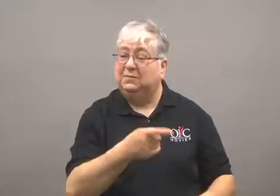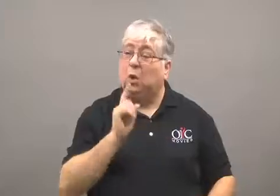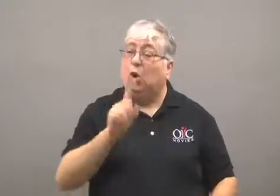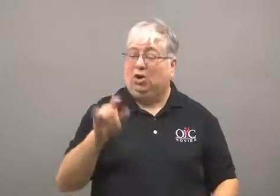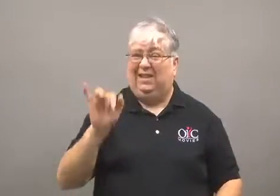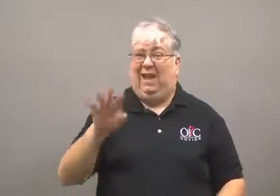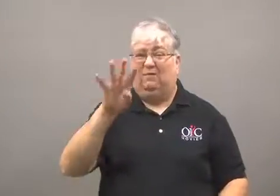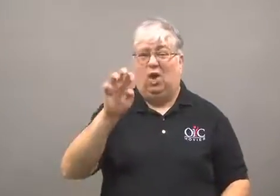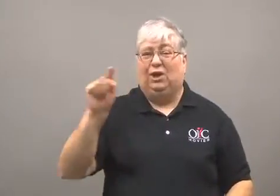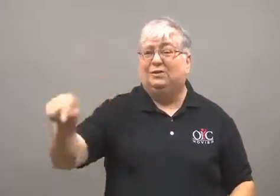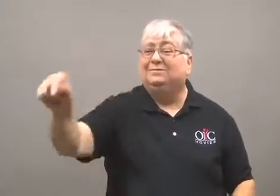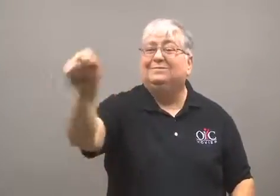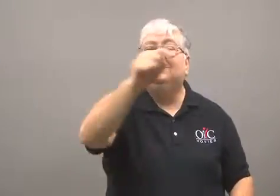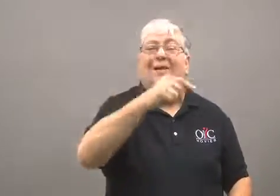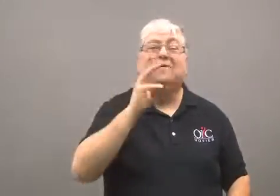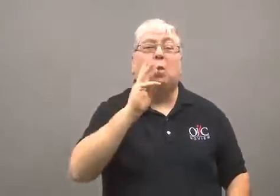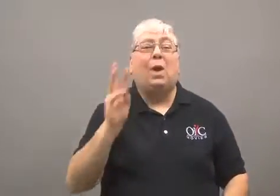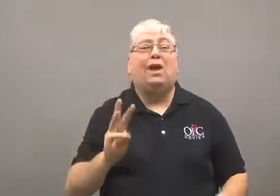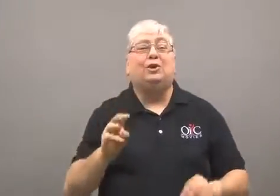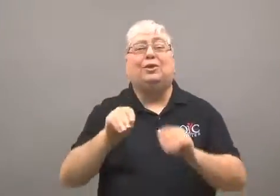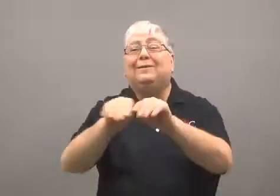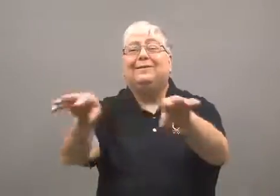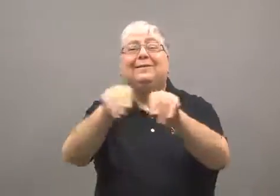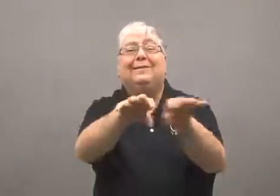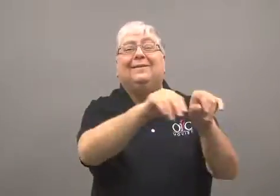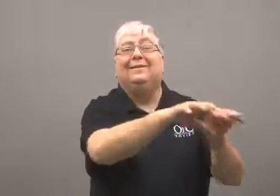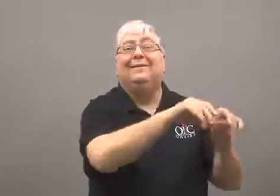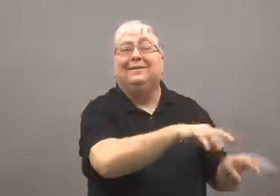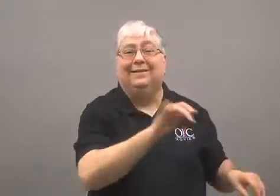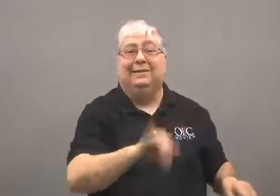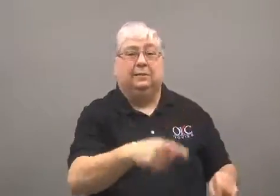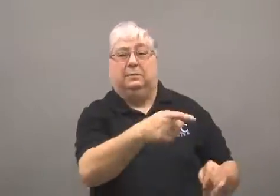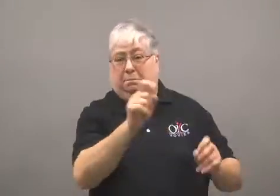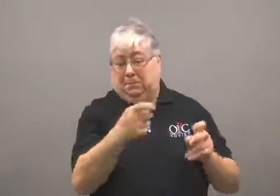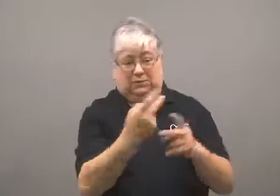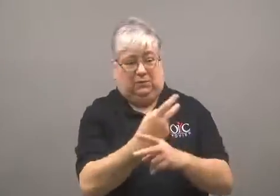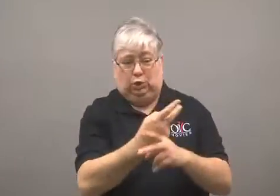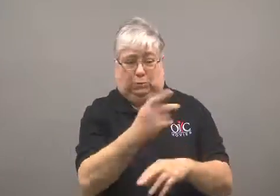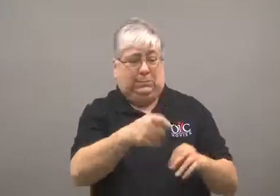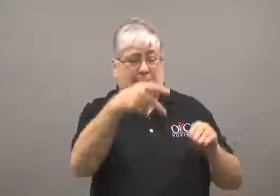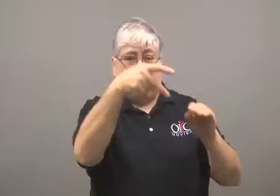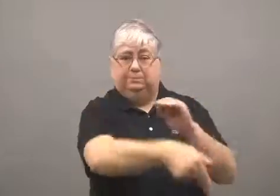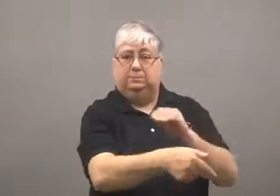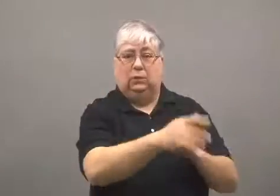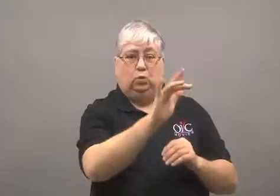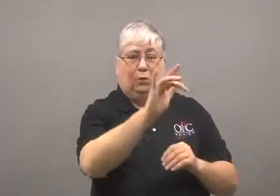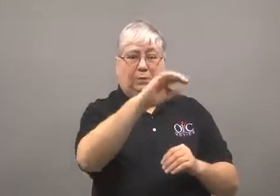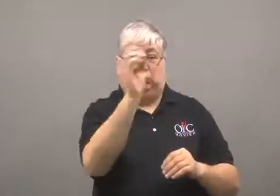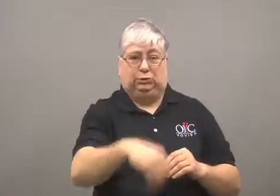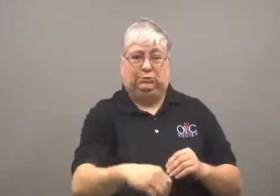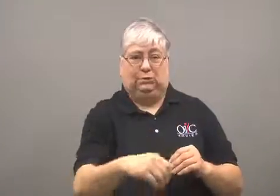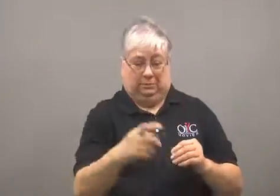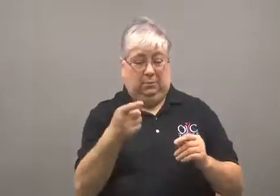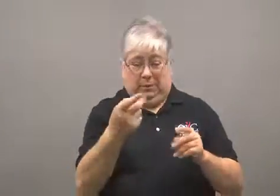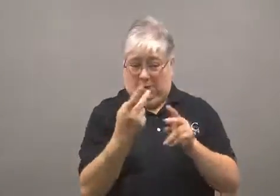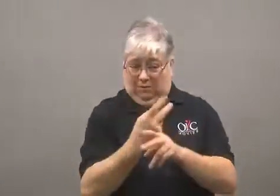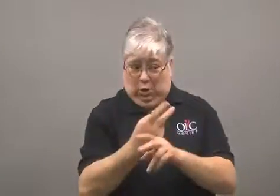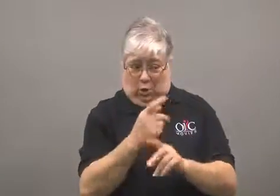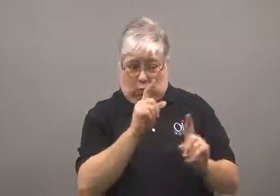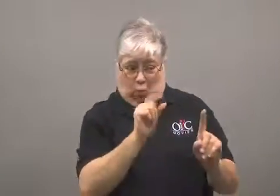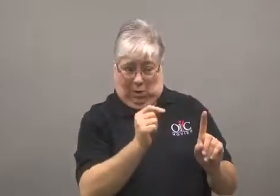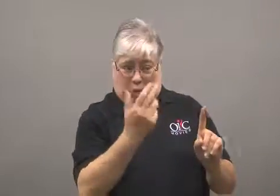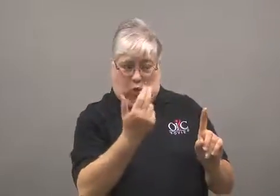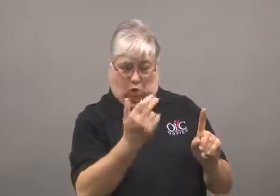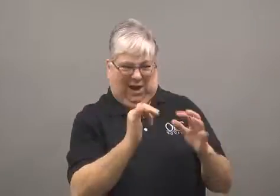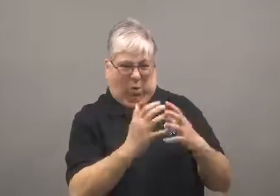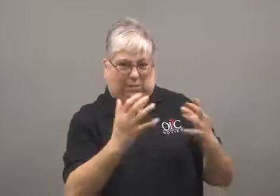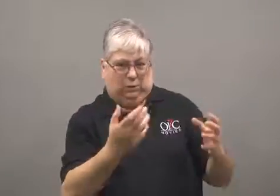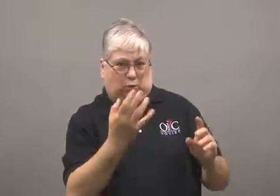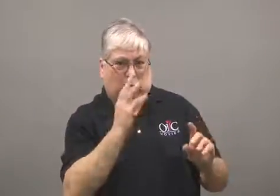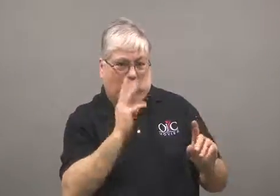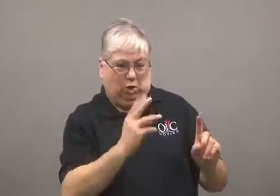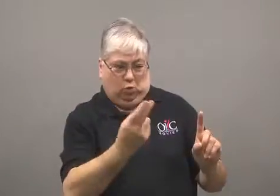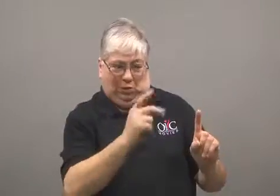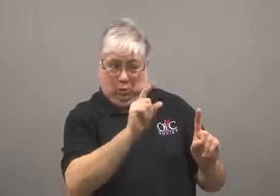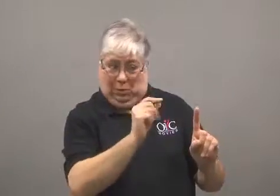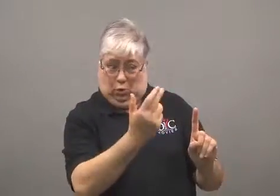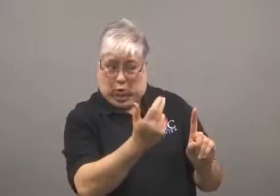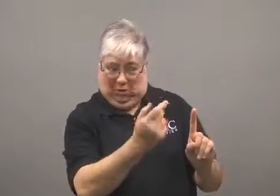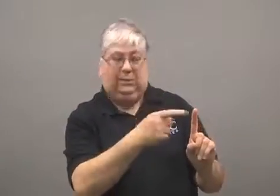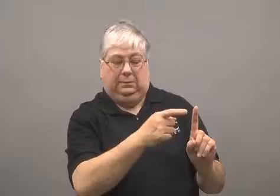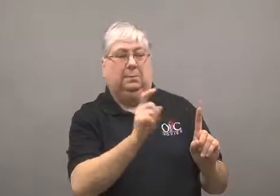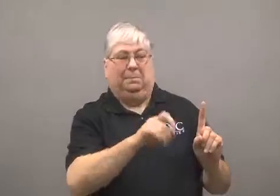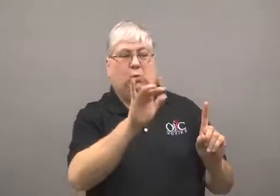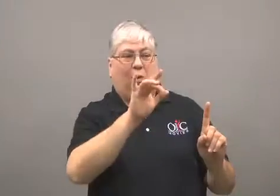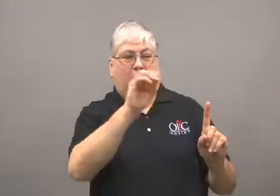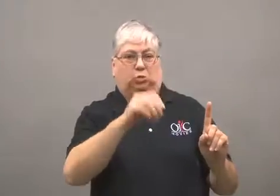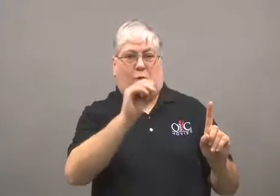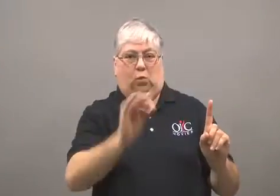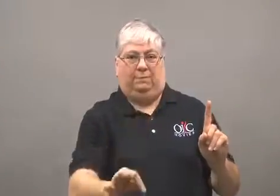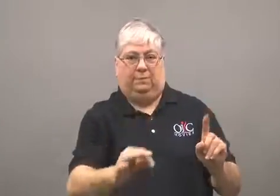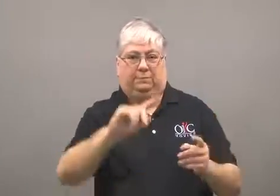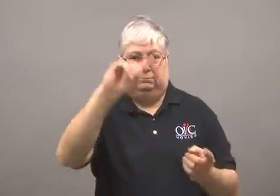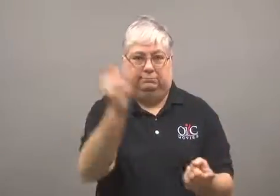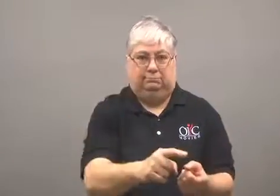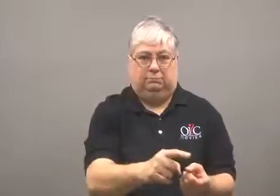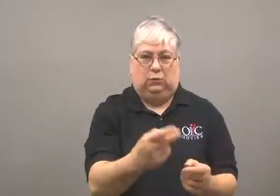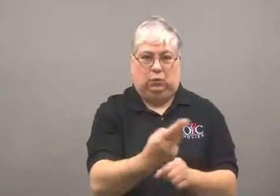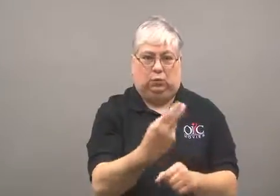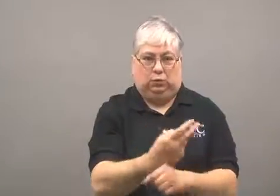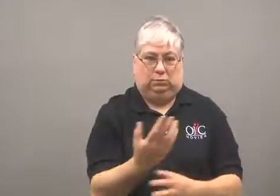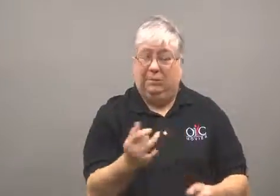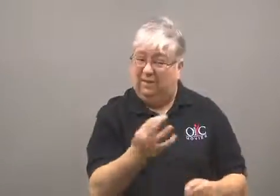The water agencies were ordered to cut water usage 25% from 2013 usage levels.